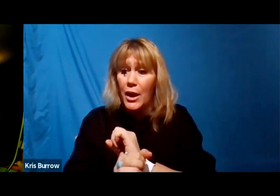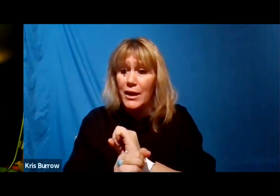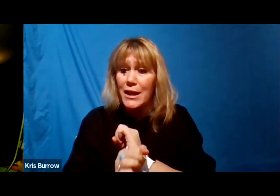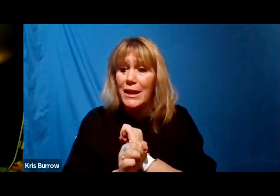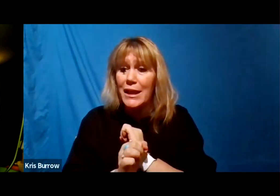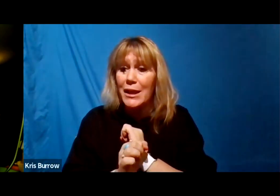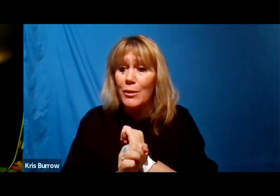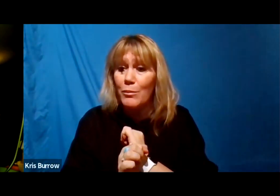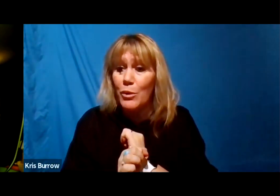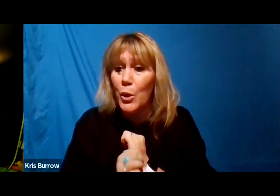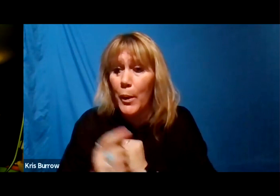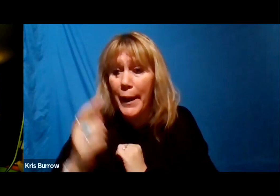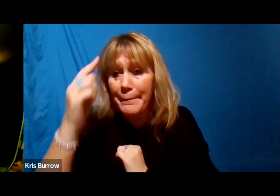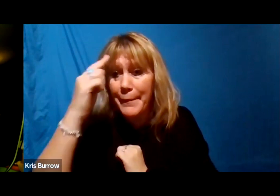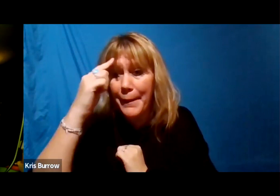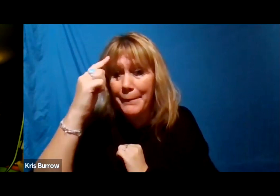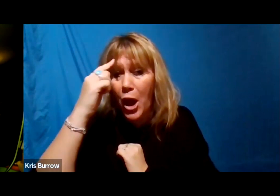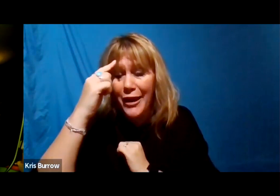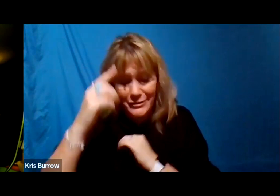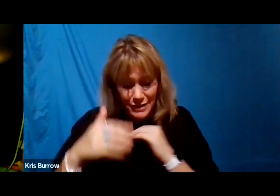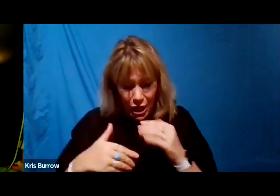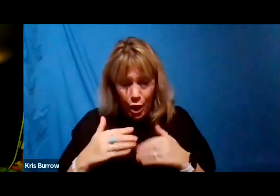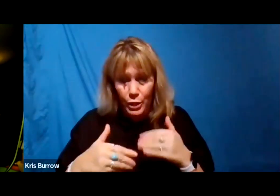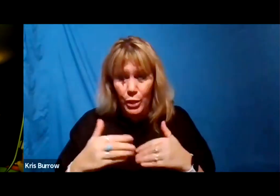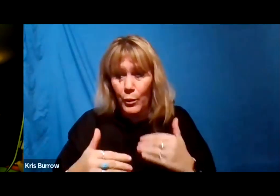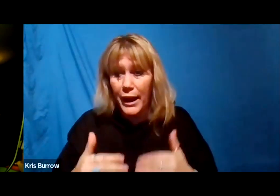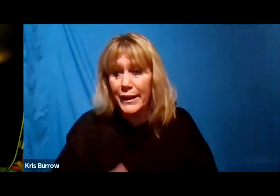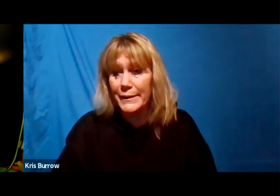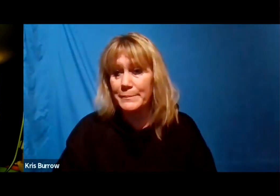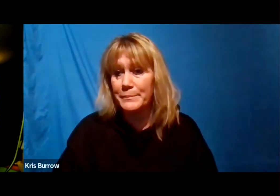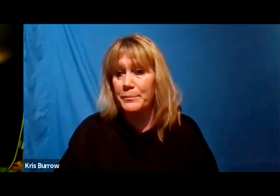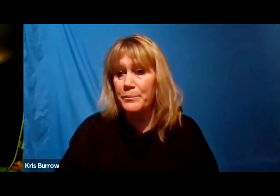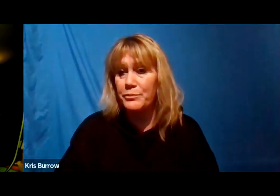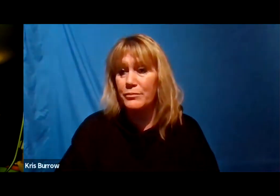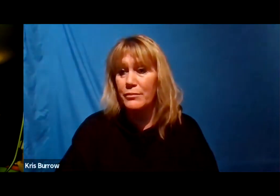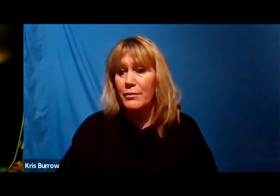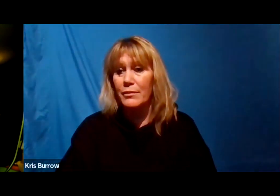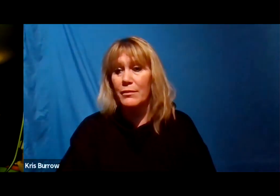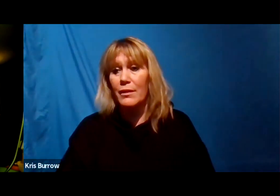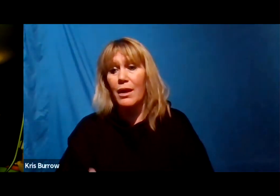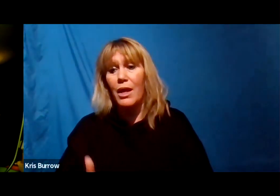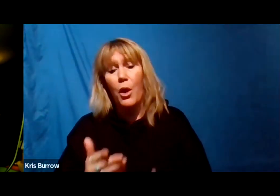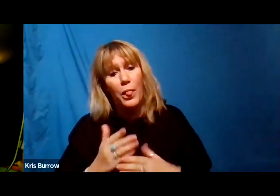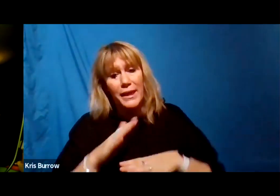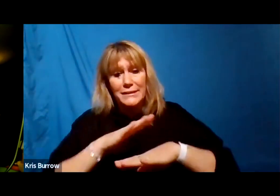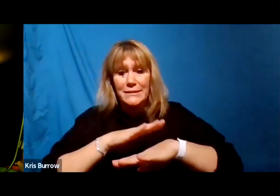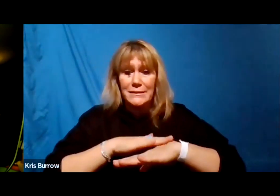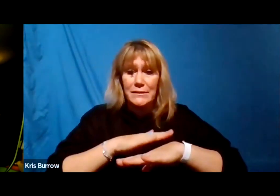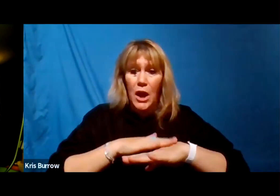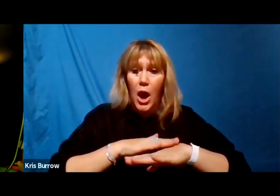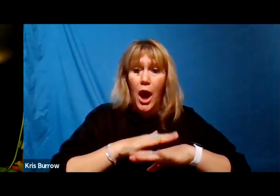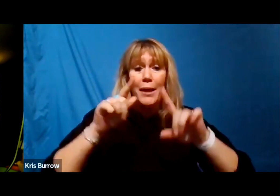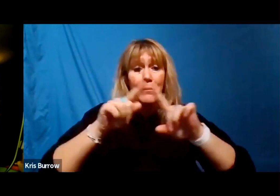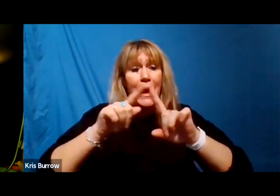Sam's awesome music, I'm going to introduce him without further ado,